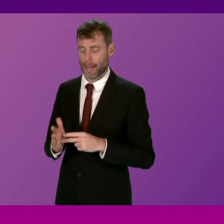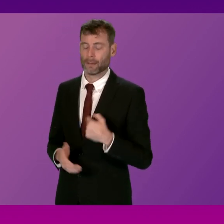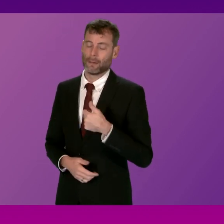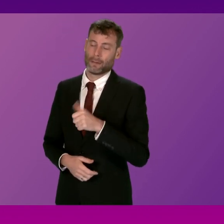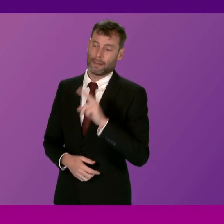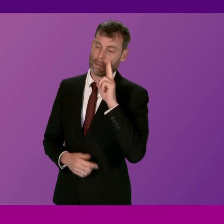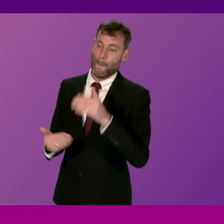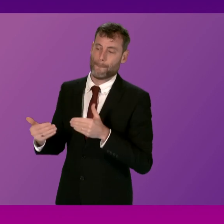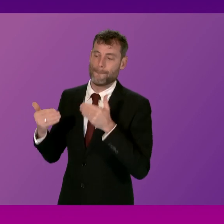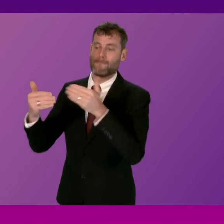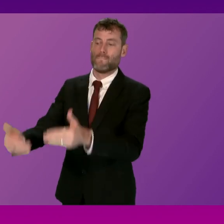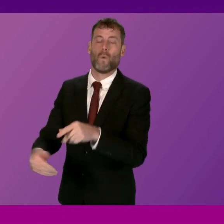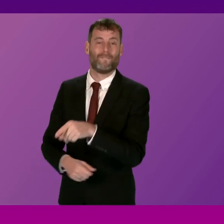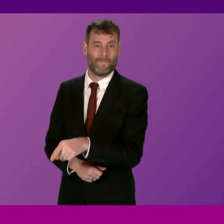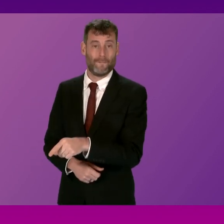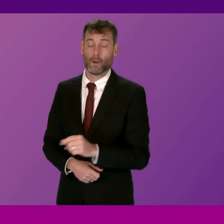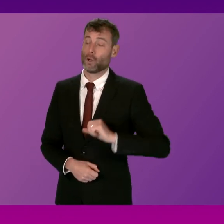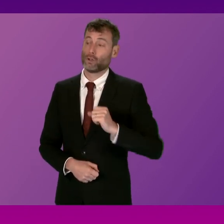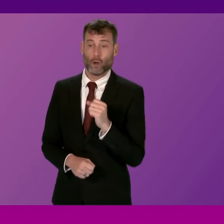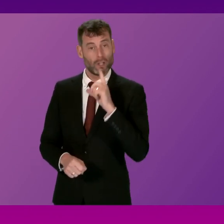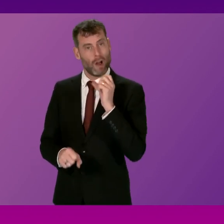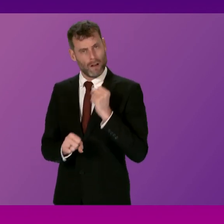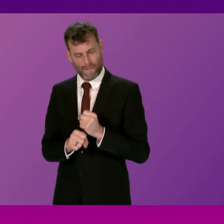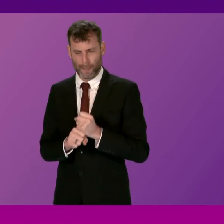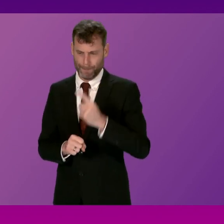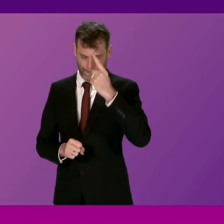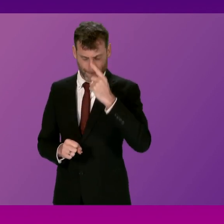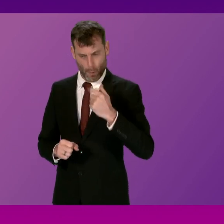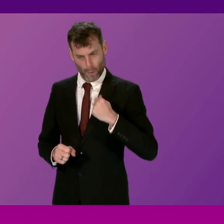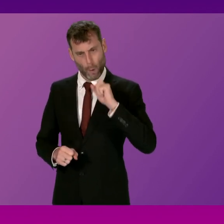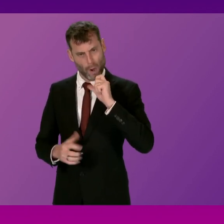It is heartening to see the Scottish Government taking concrete actions to address the pressing